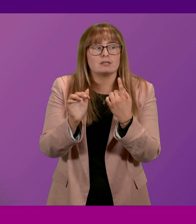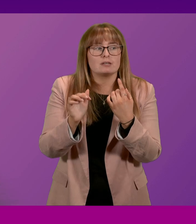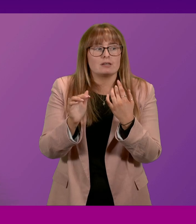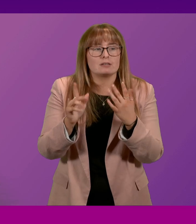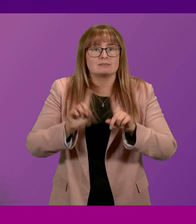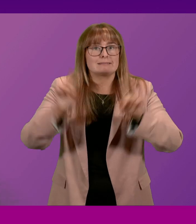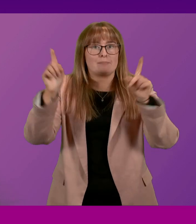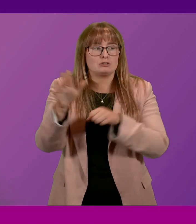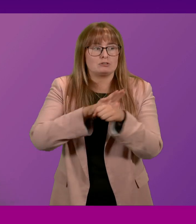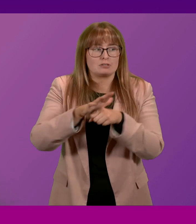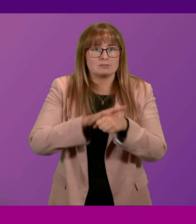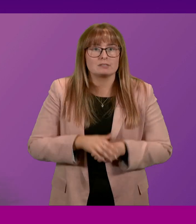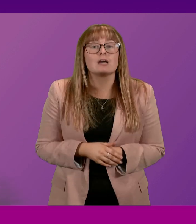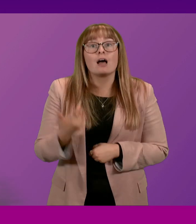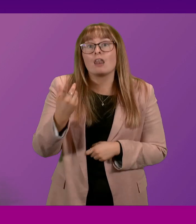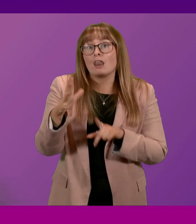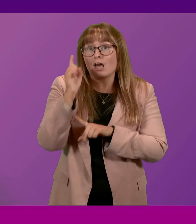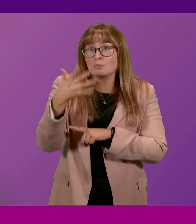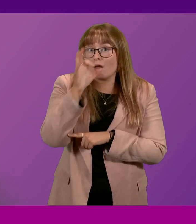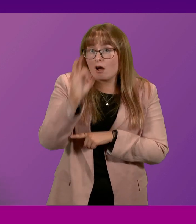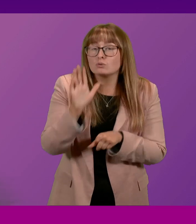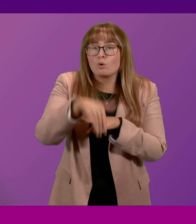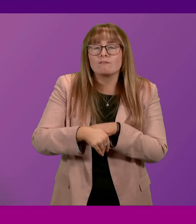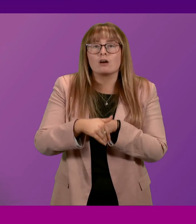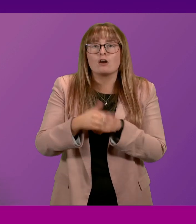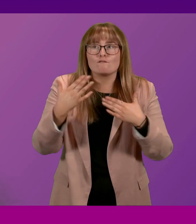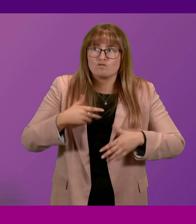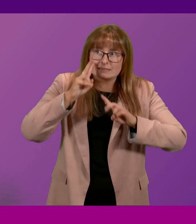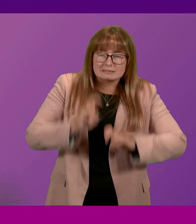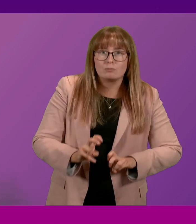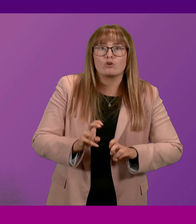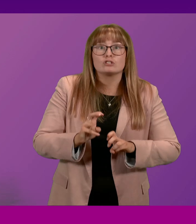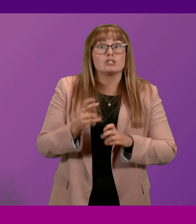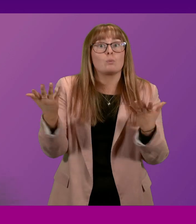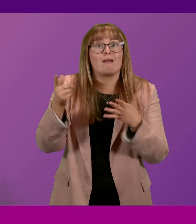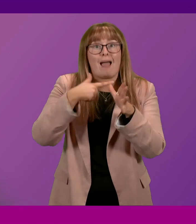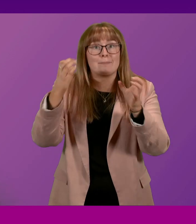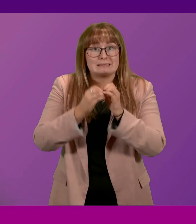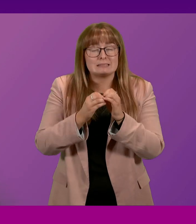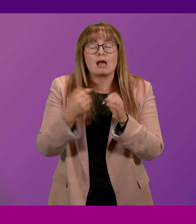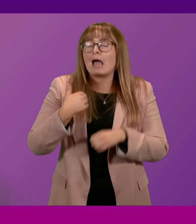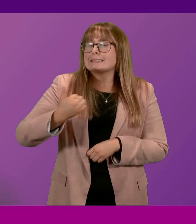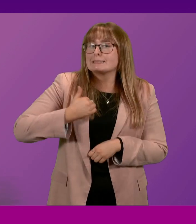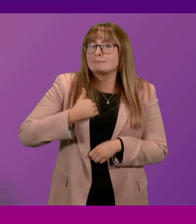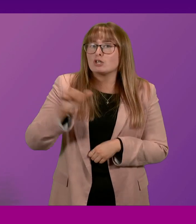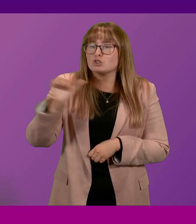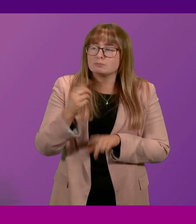Last week, I asked a question regarding the provision of forensic pathology services in Aberdeen. I was expecting to hear from the Lord Advocate,